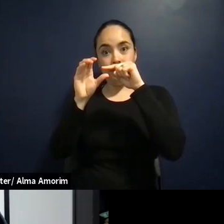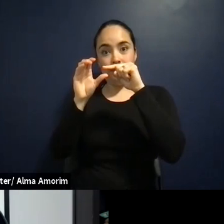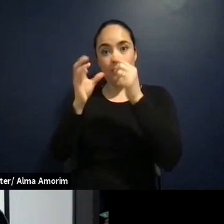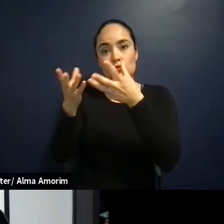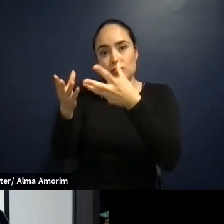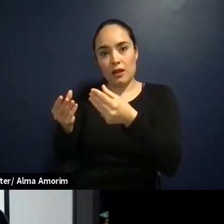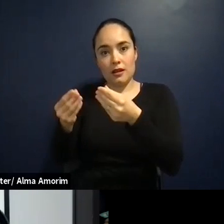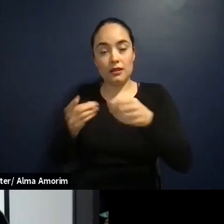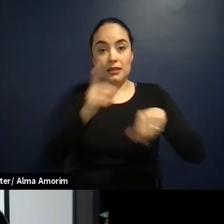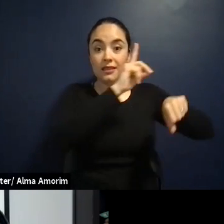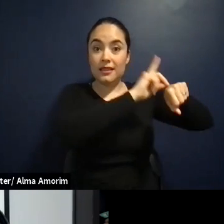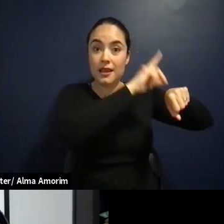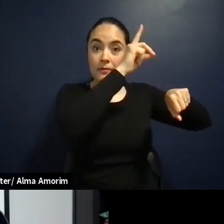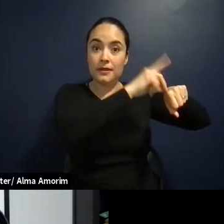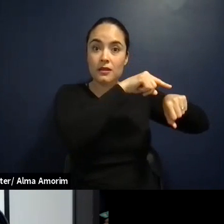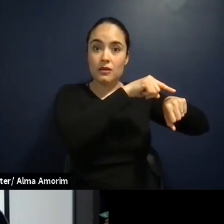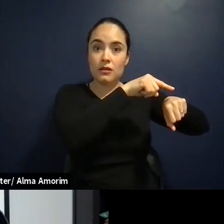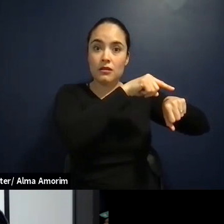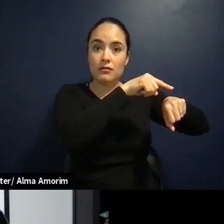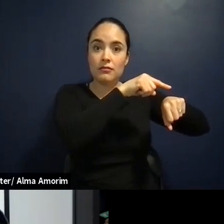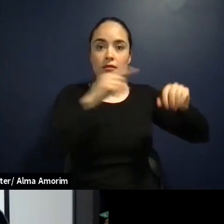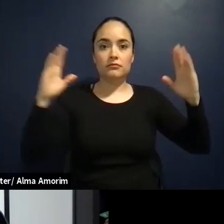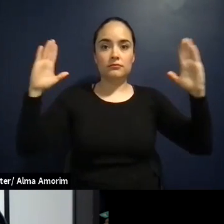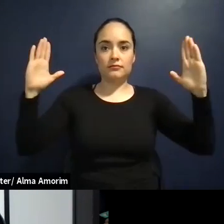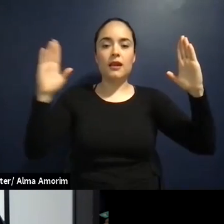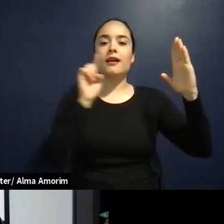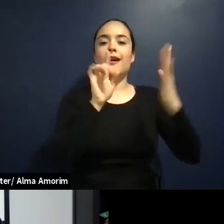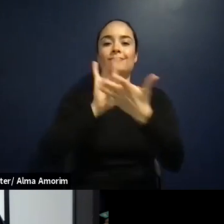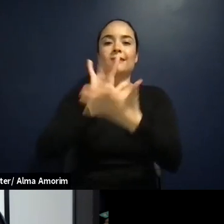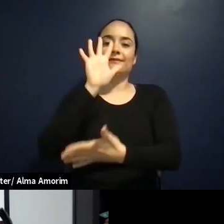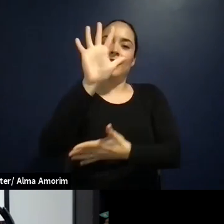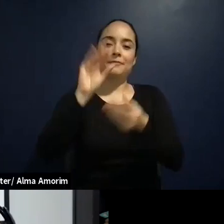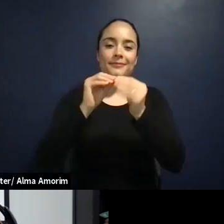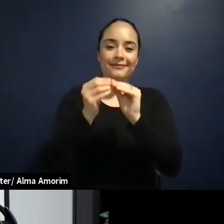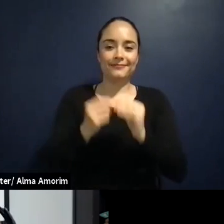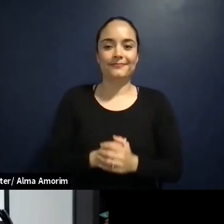Is it like Moe, like the name, or is it spelled differently? It's Moh yeah, that's the name, and